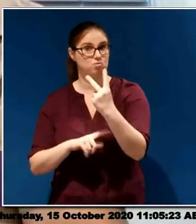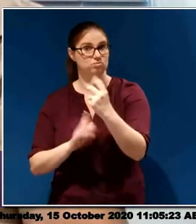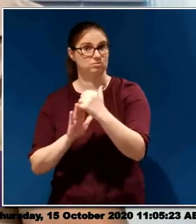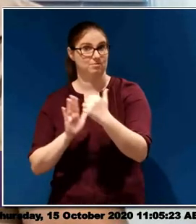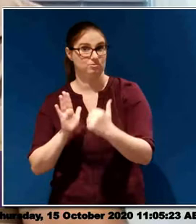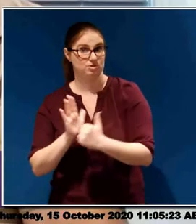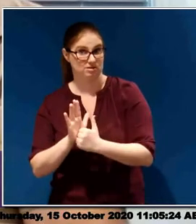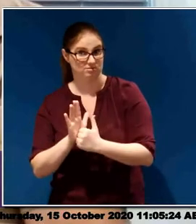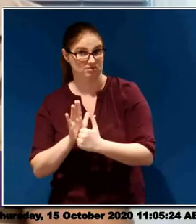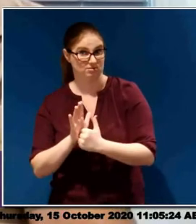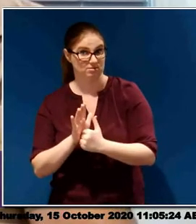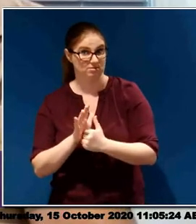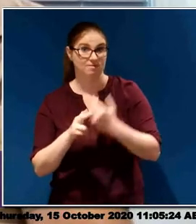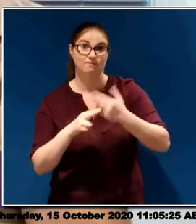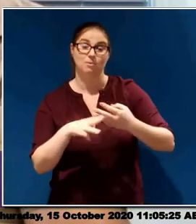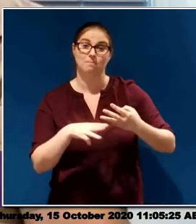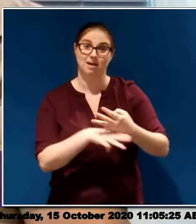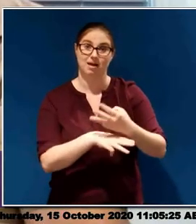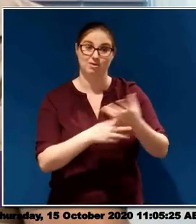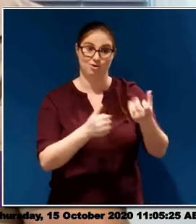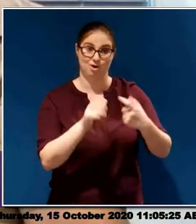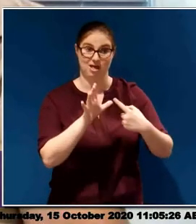I don't know how he did that because Alex and I can't do that.